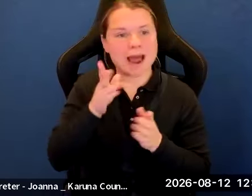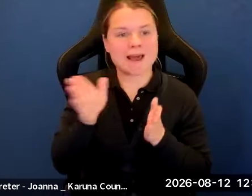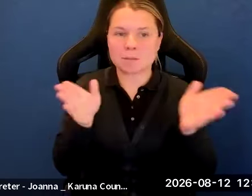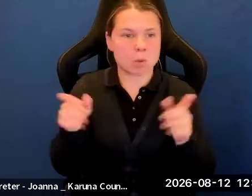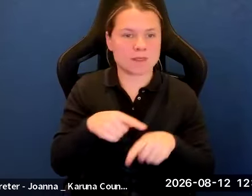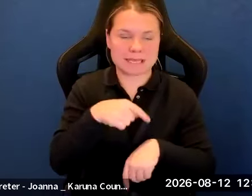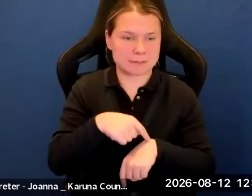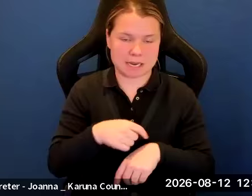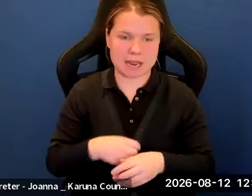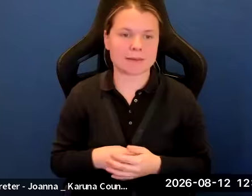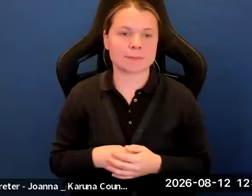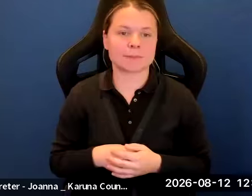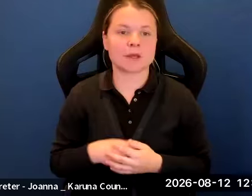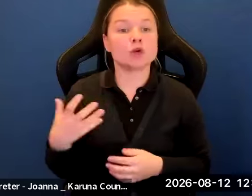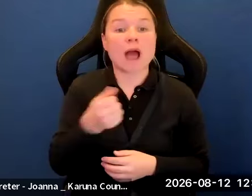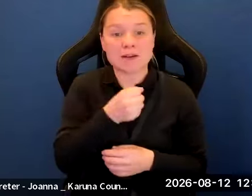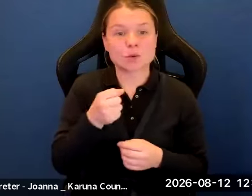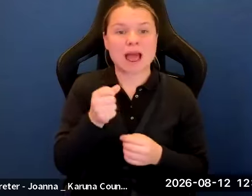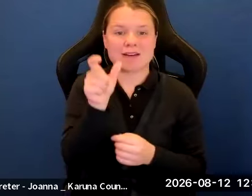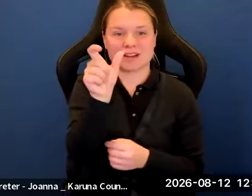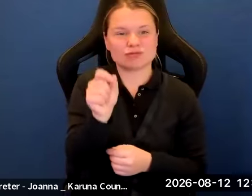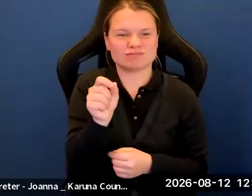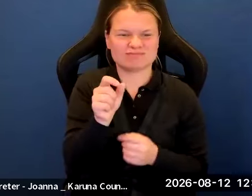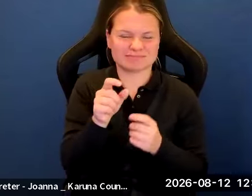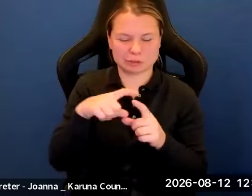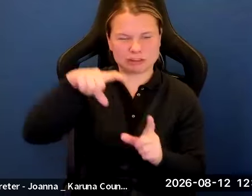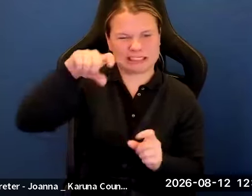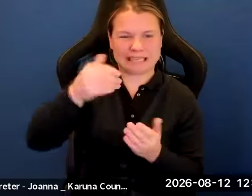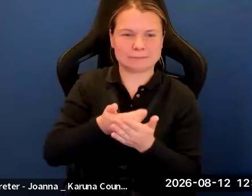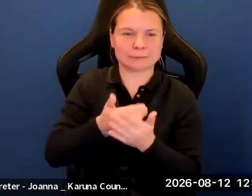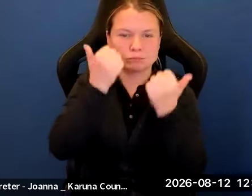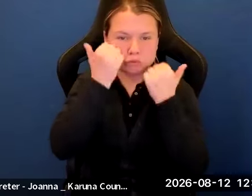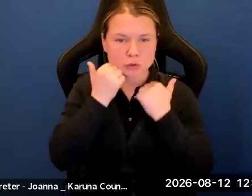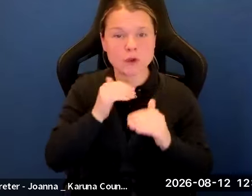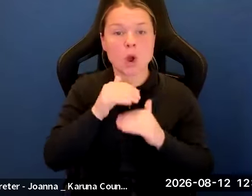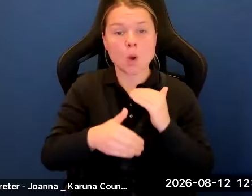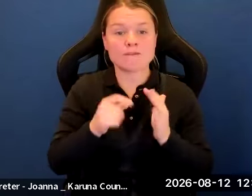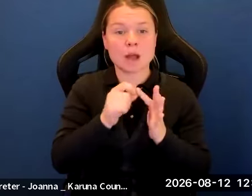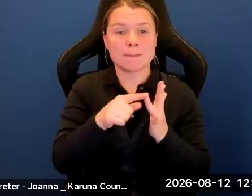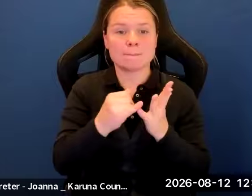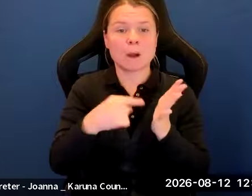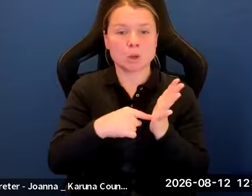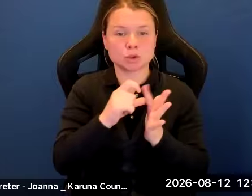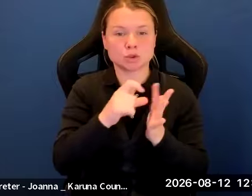appointment. And you need to give consent to being identified as a recipient of the DRLP Fellowship in public